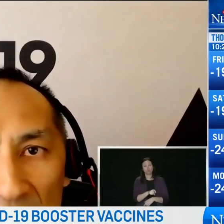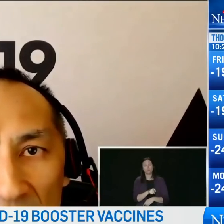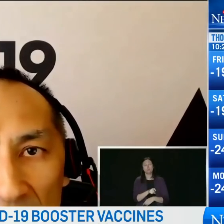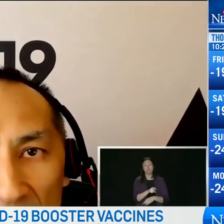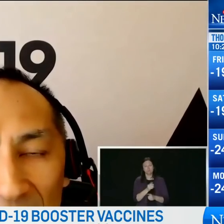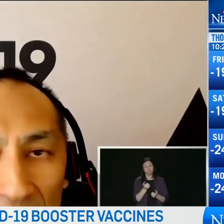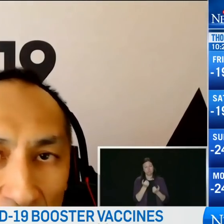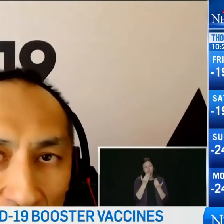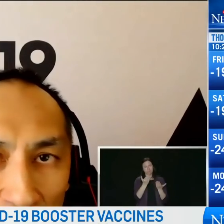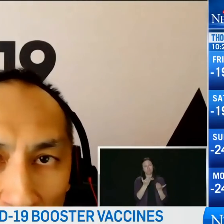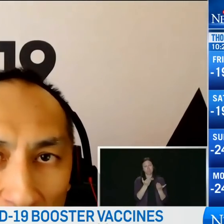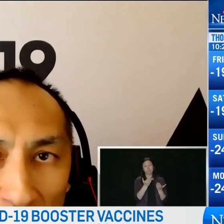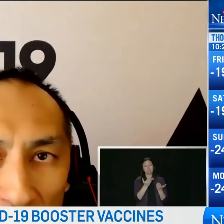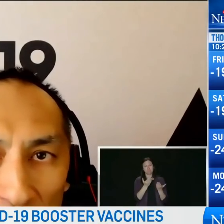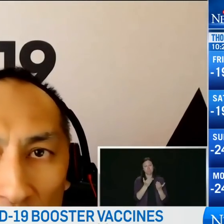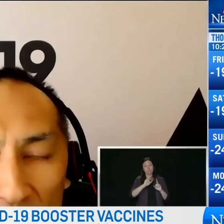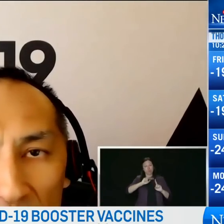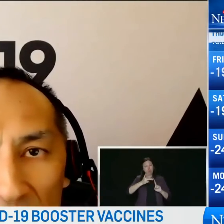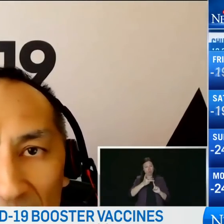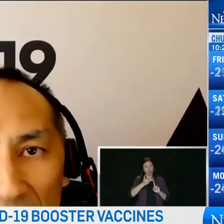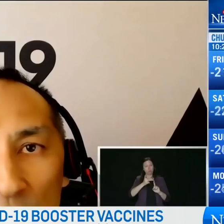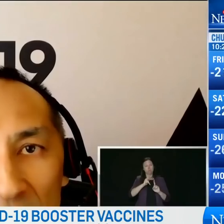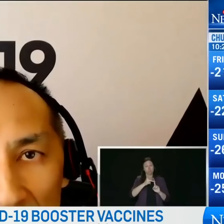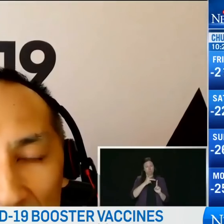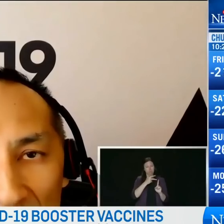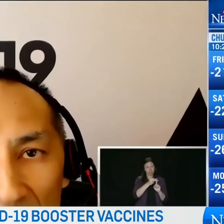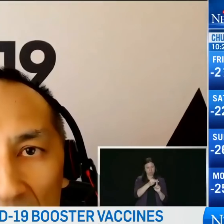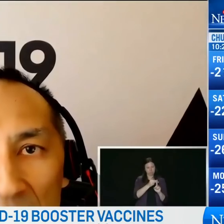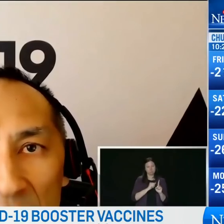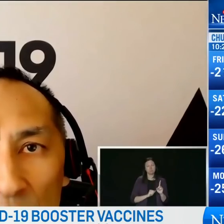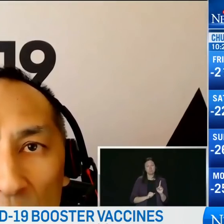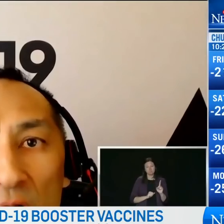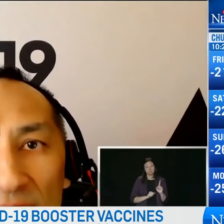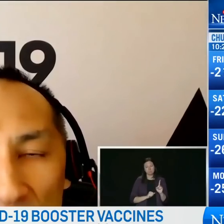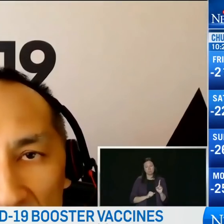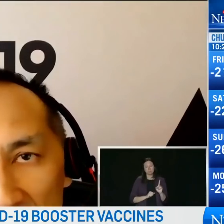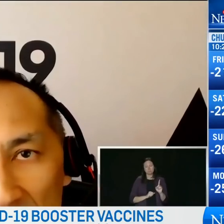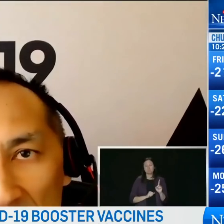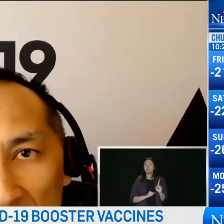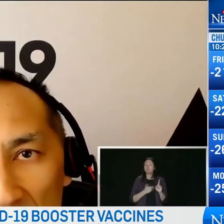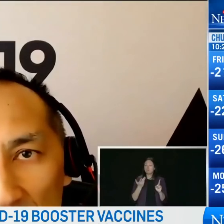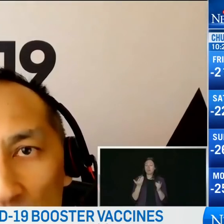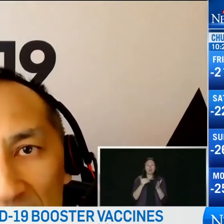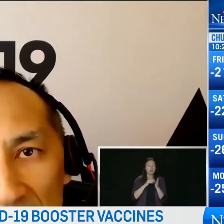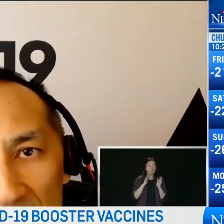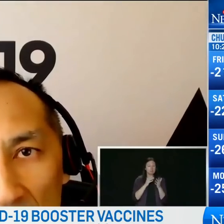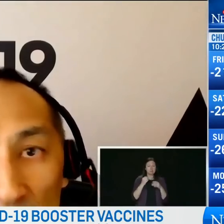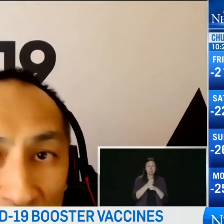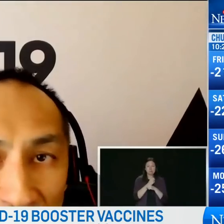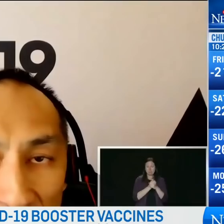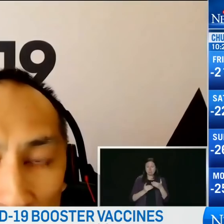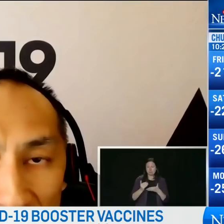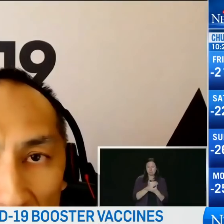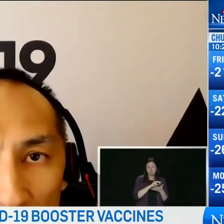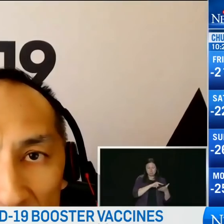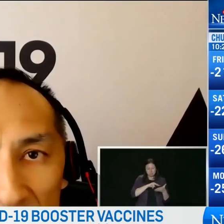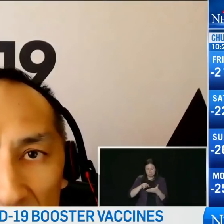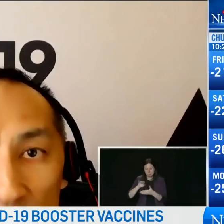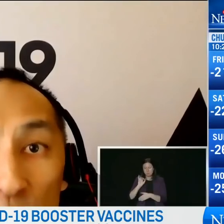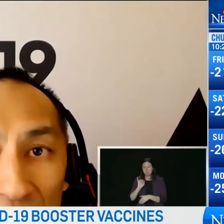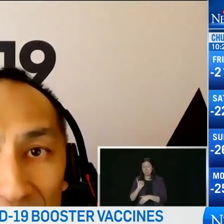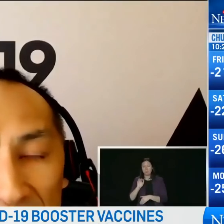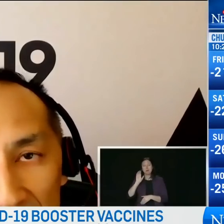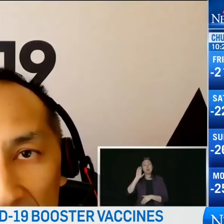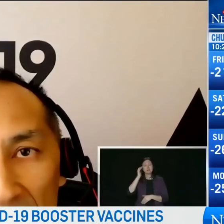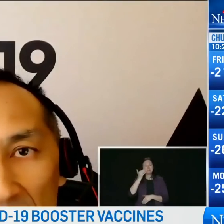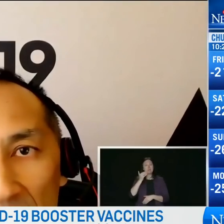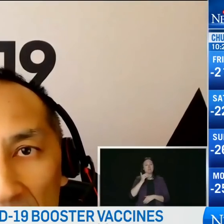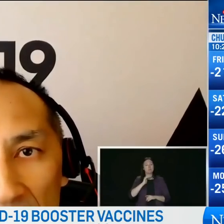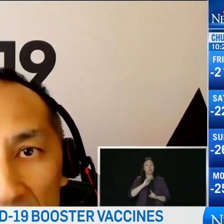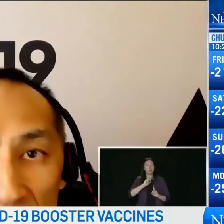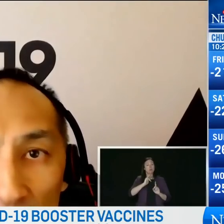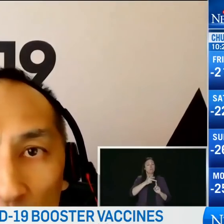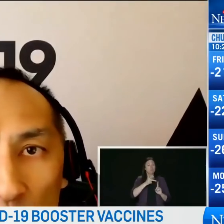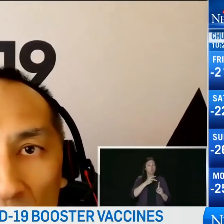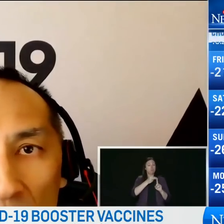THIS IS THE RIGHT TIME TO HAVE